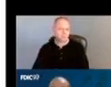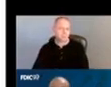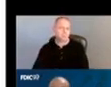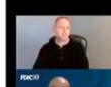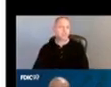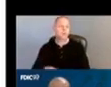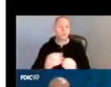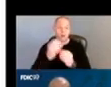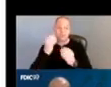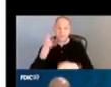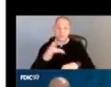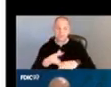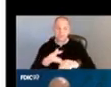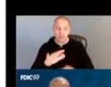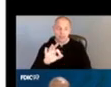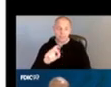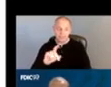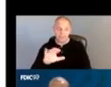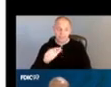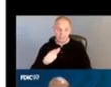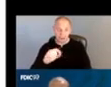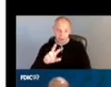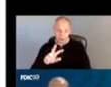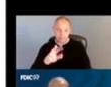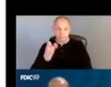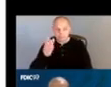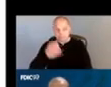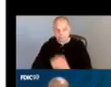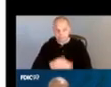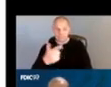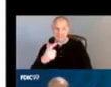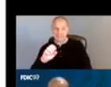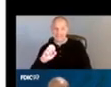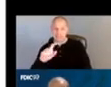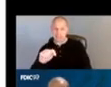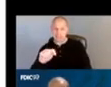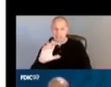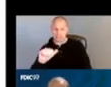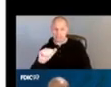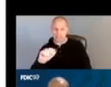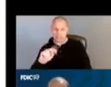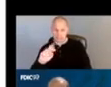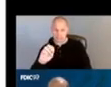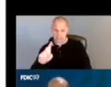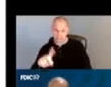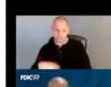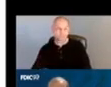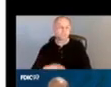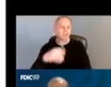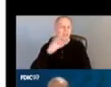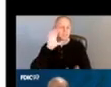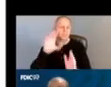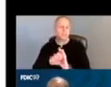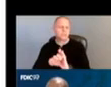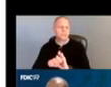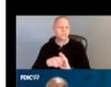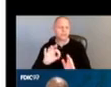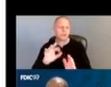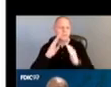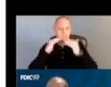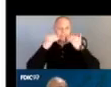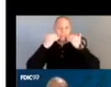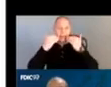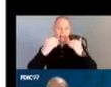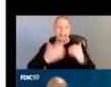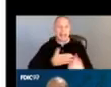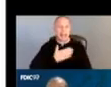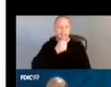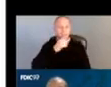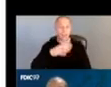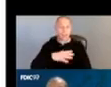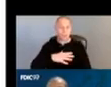at FDIC.gov/get banked. There's a visual here of a smiling happy woman with an orange shirt